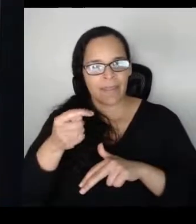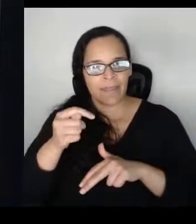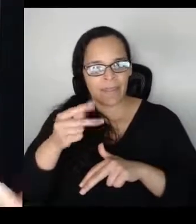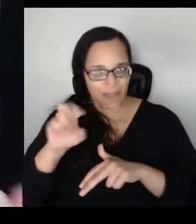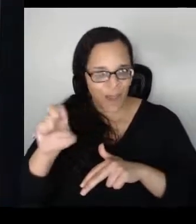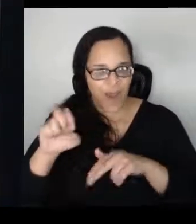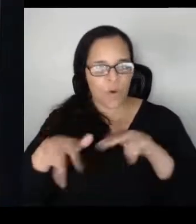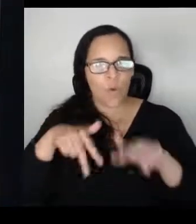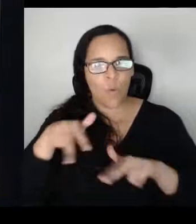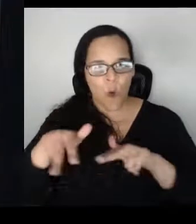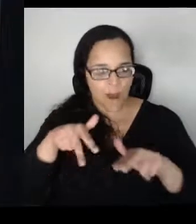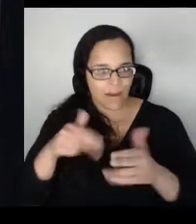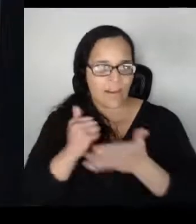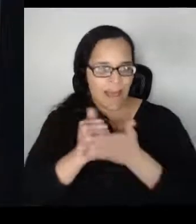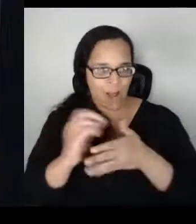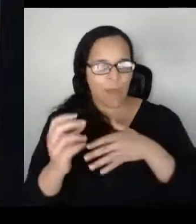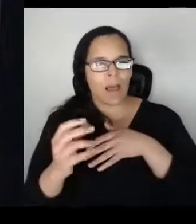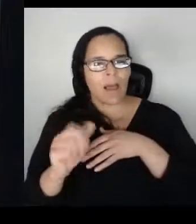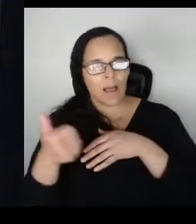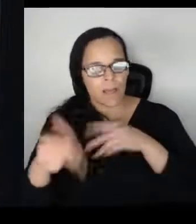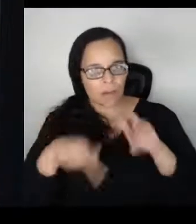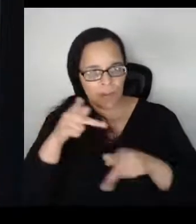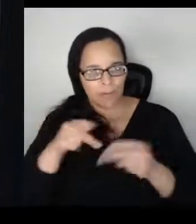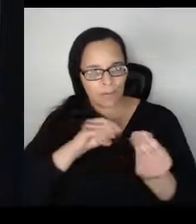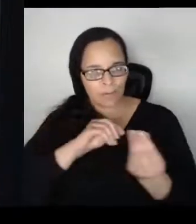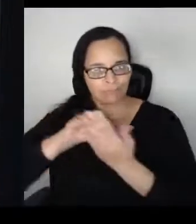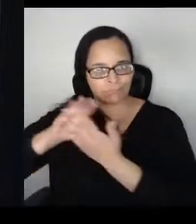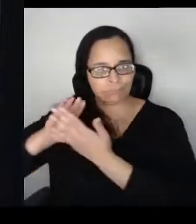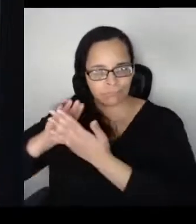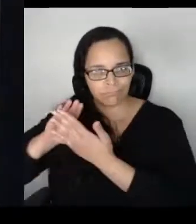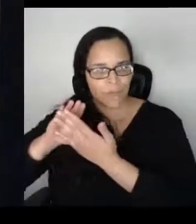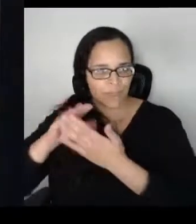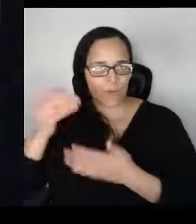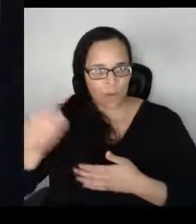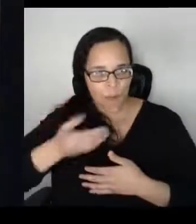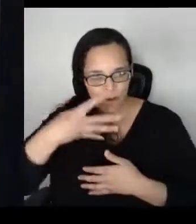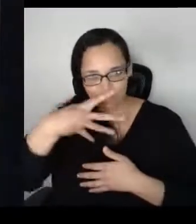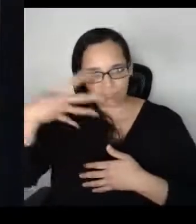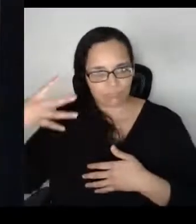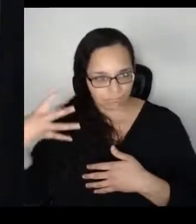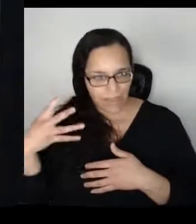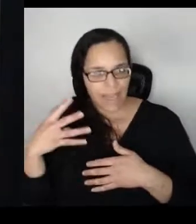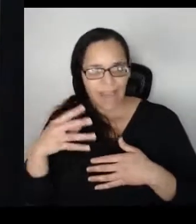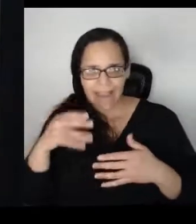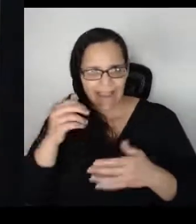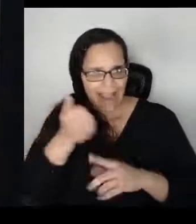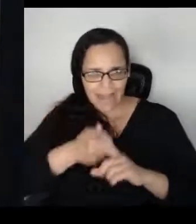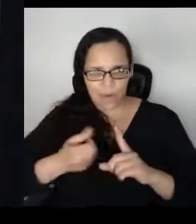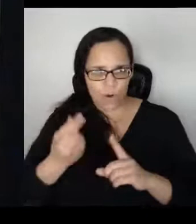And we welcome the refugees and asylees or anyone who comes into New York City,